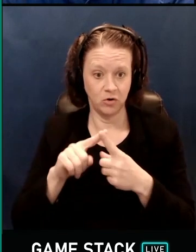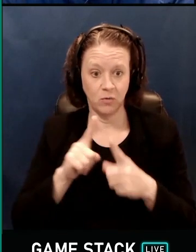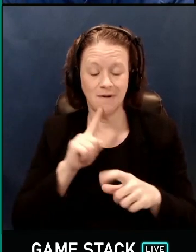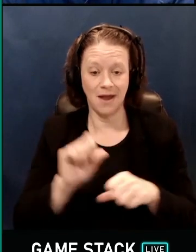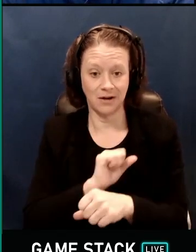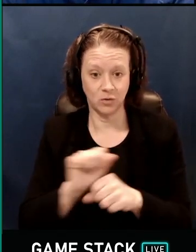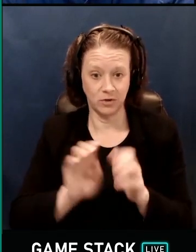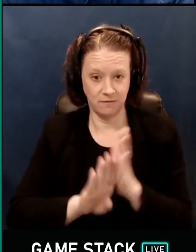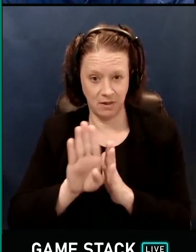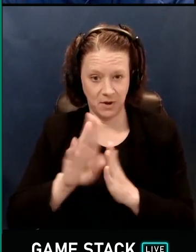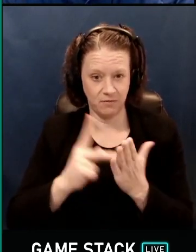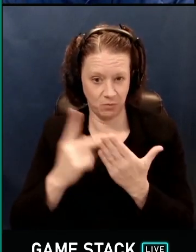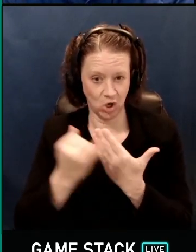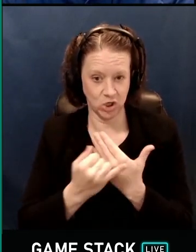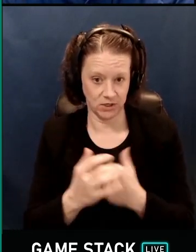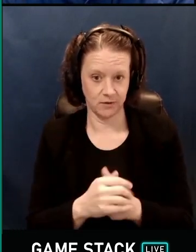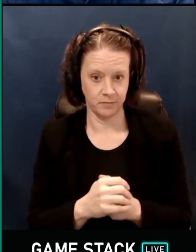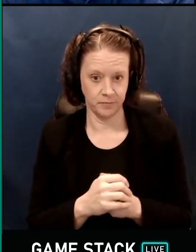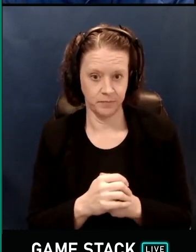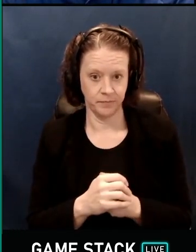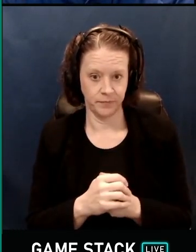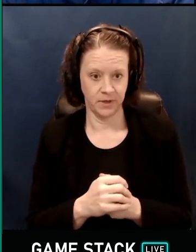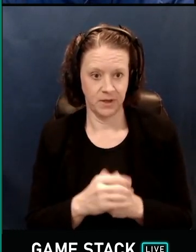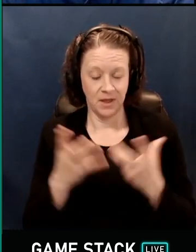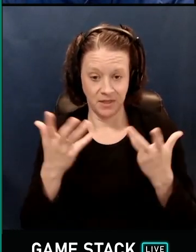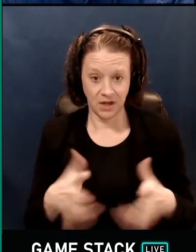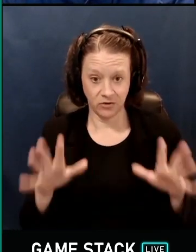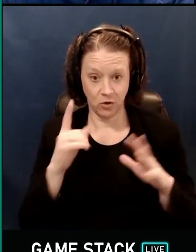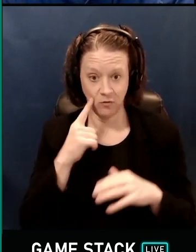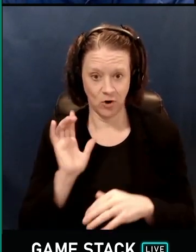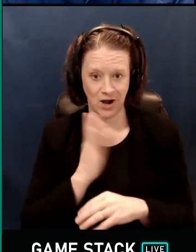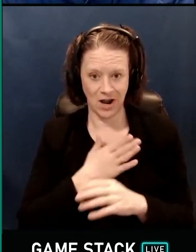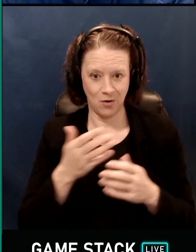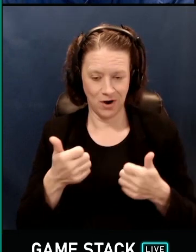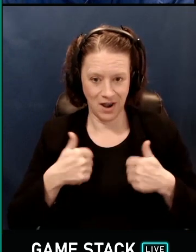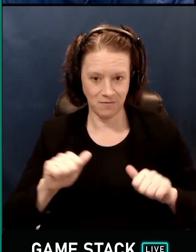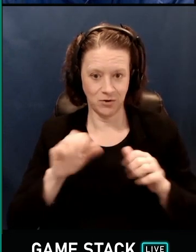So that's all for our efforts on Unity games development at BNS.